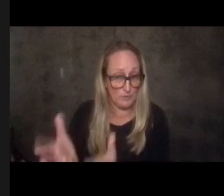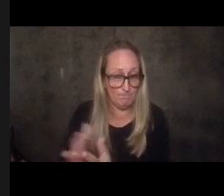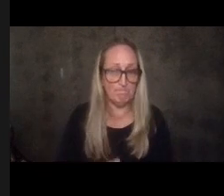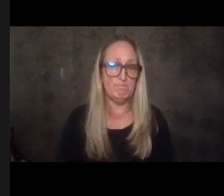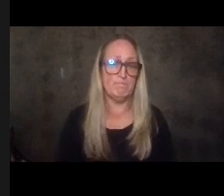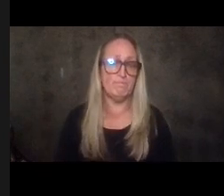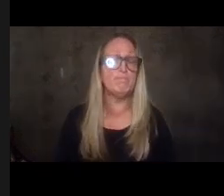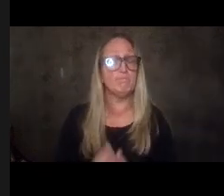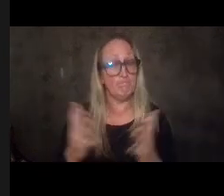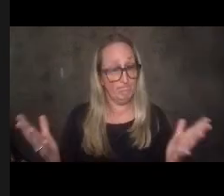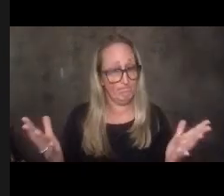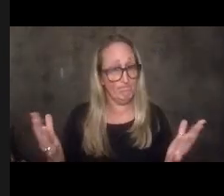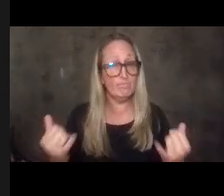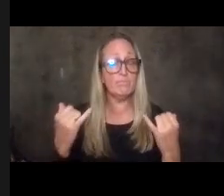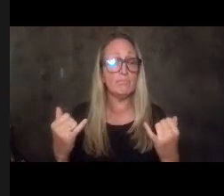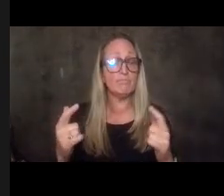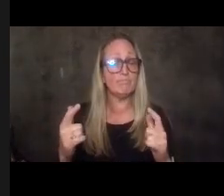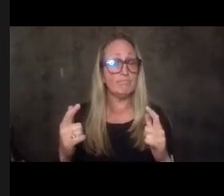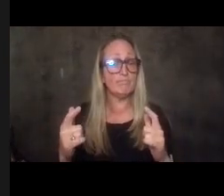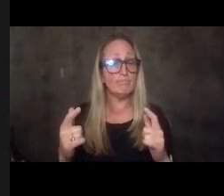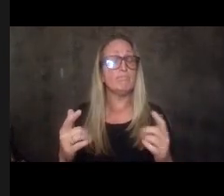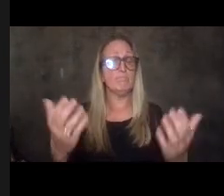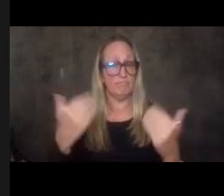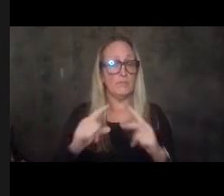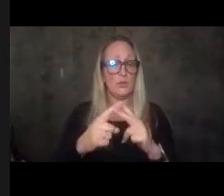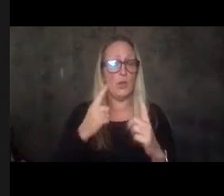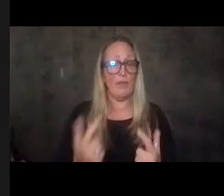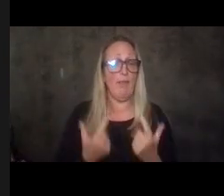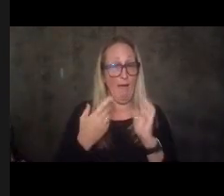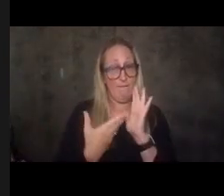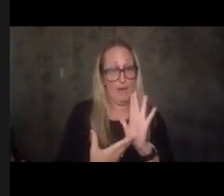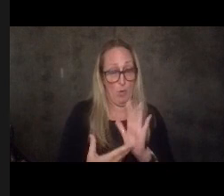So with that I'm going to go ahead and start our live demo. So.